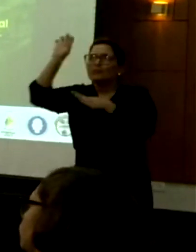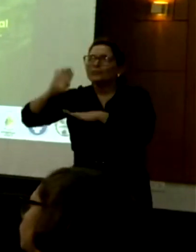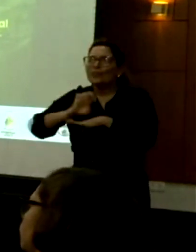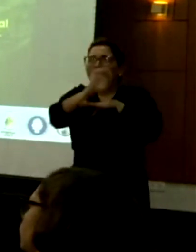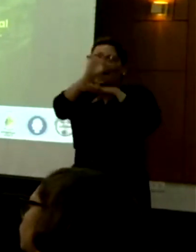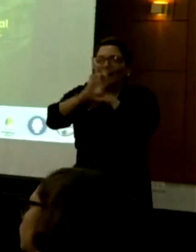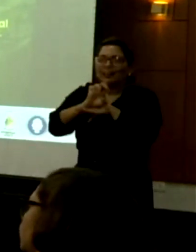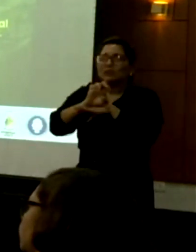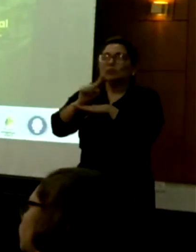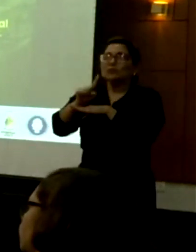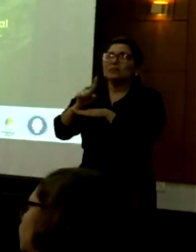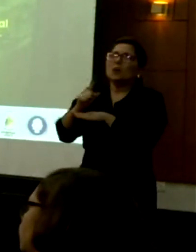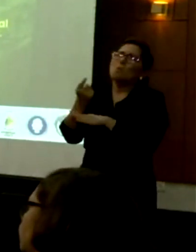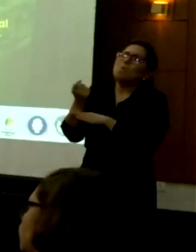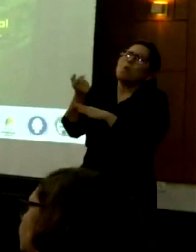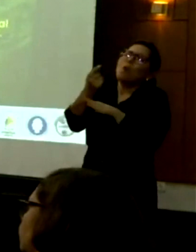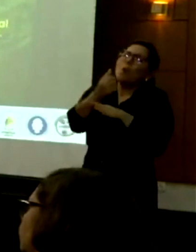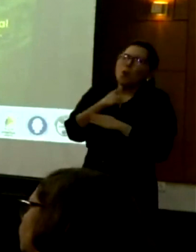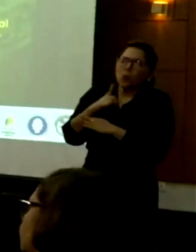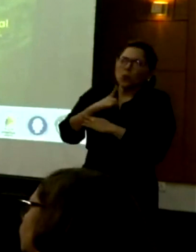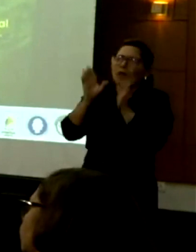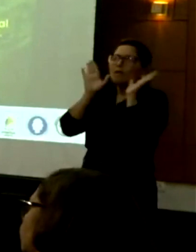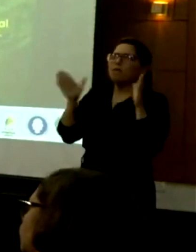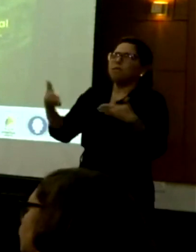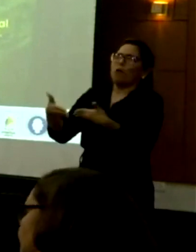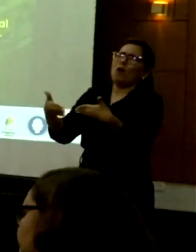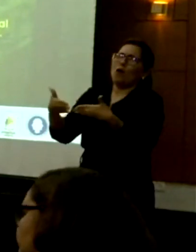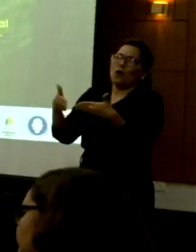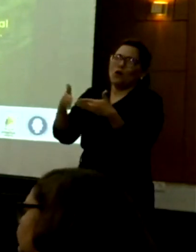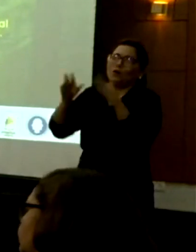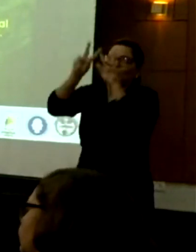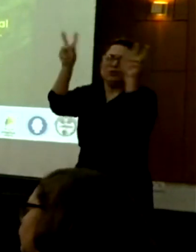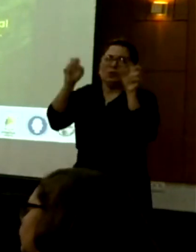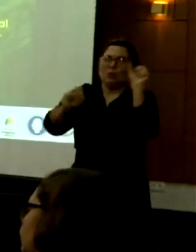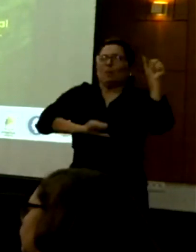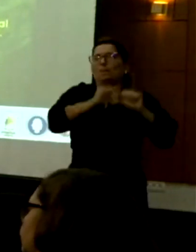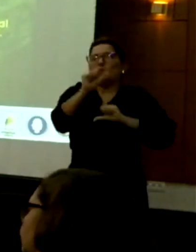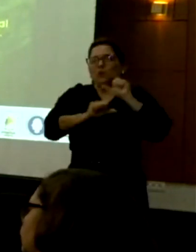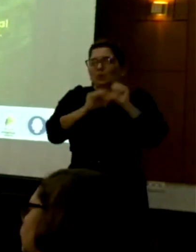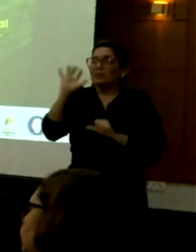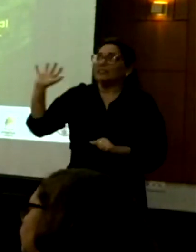a forum on climate change and public policies on climate change, I've been part of it the panel